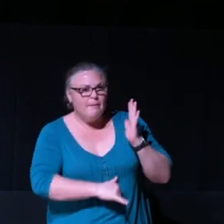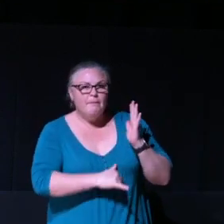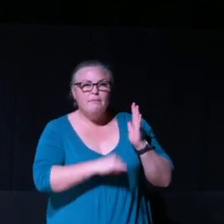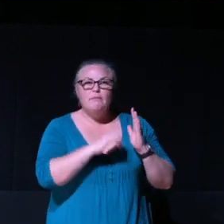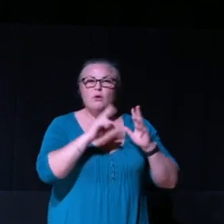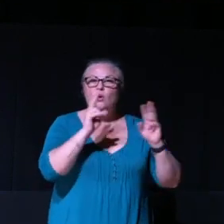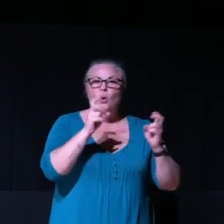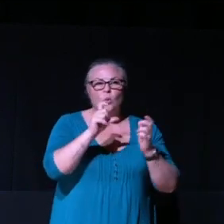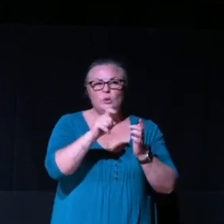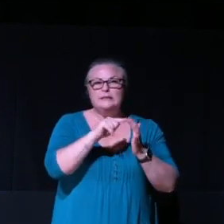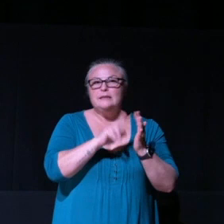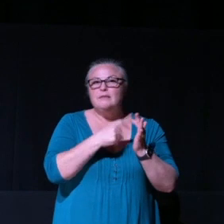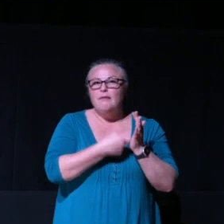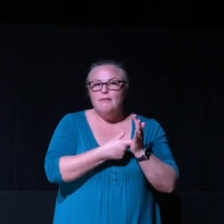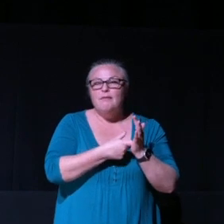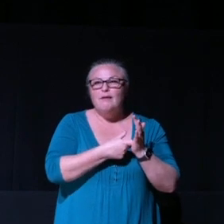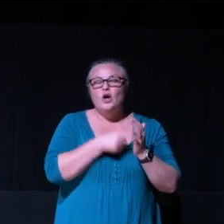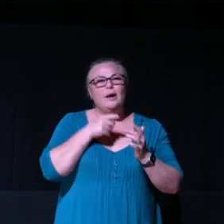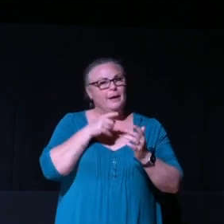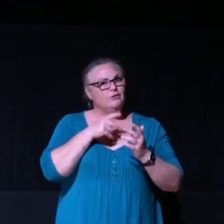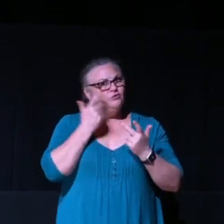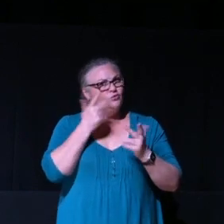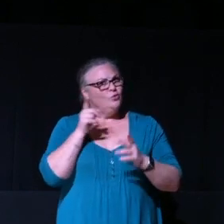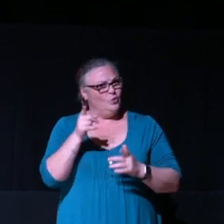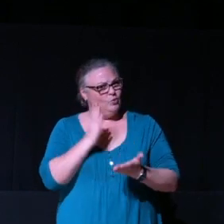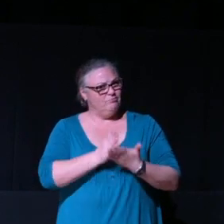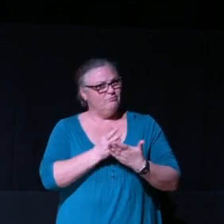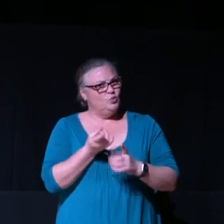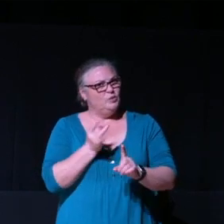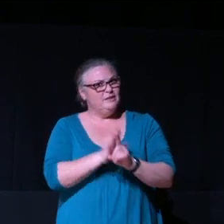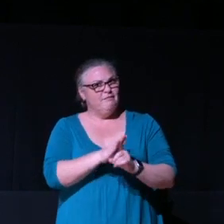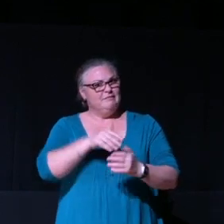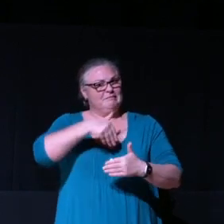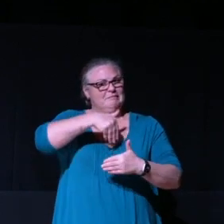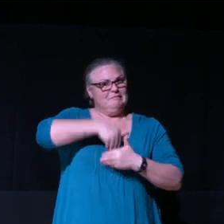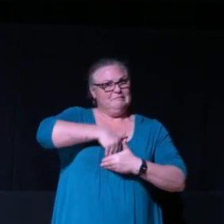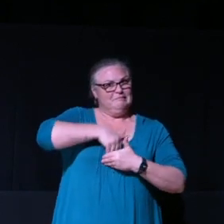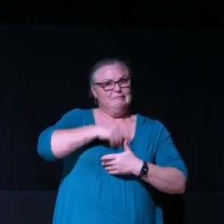So it is a real concern to you that we may be called a canceL culture, maybe we call it something